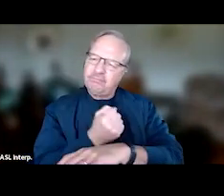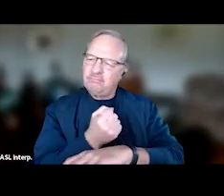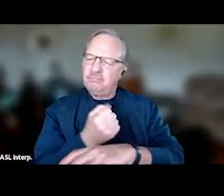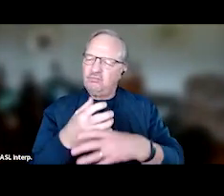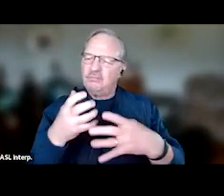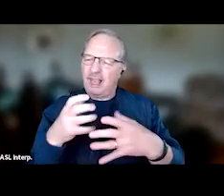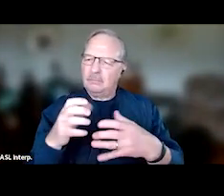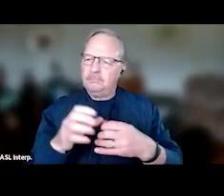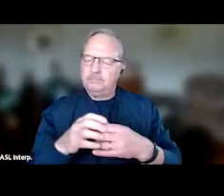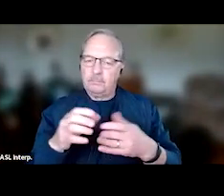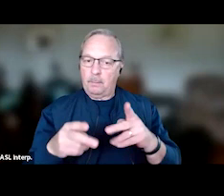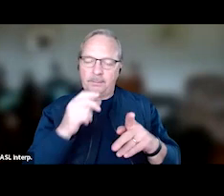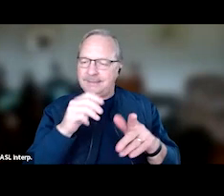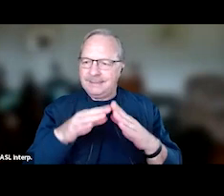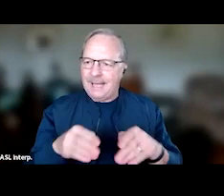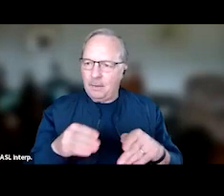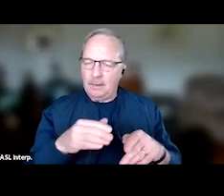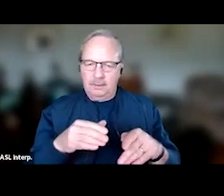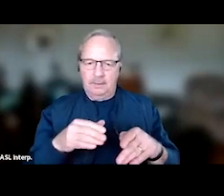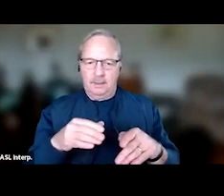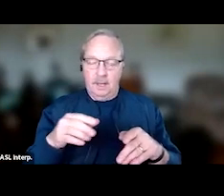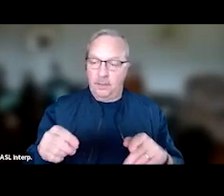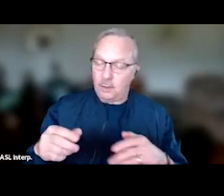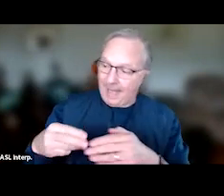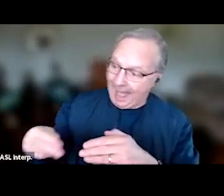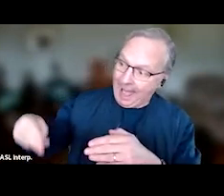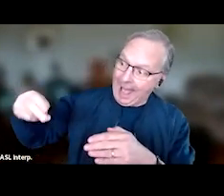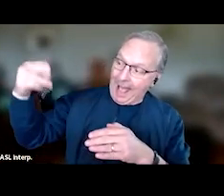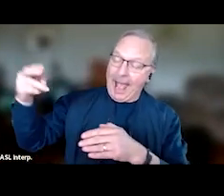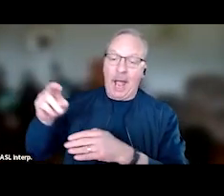have just disproportionately higher rates of overdose,